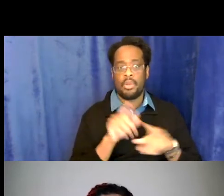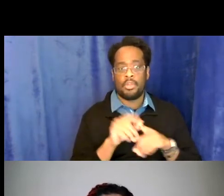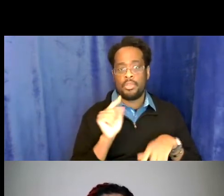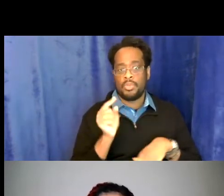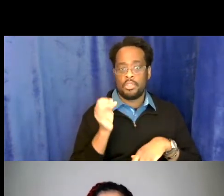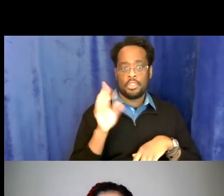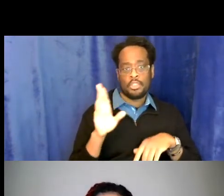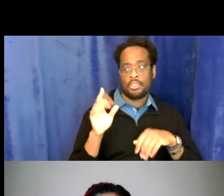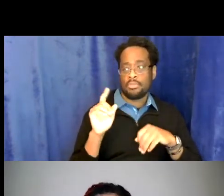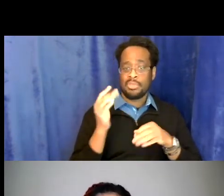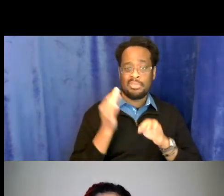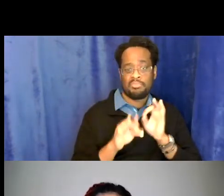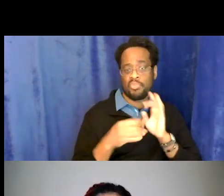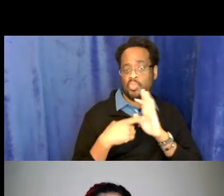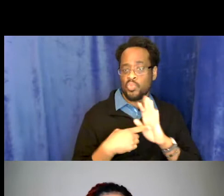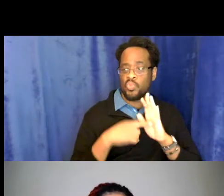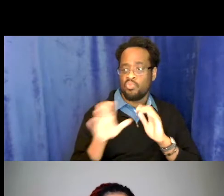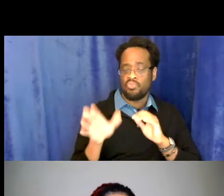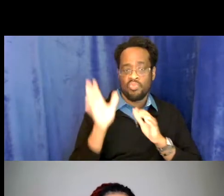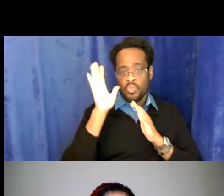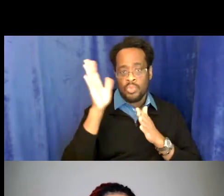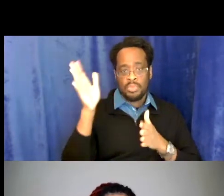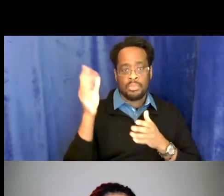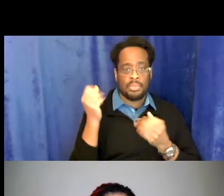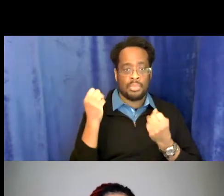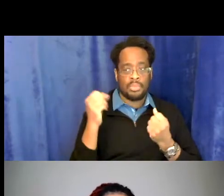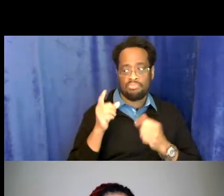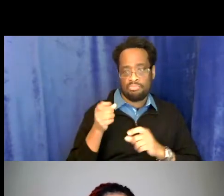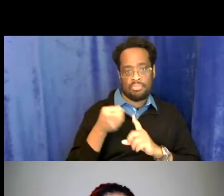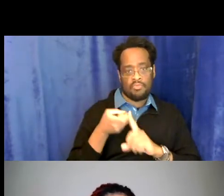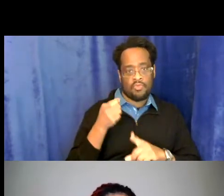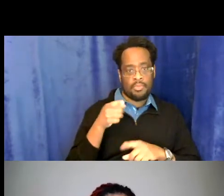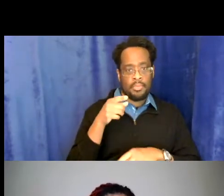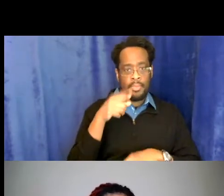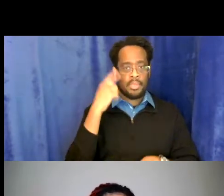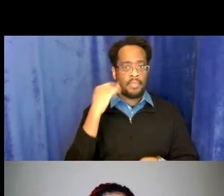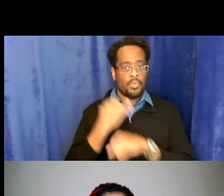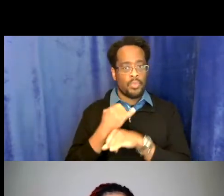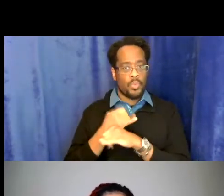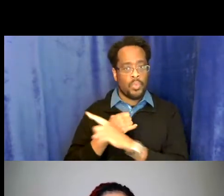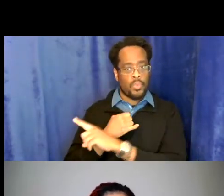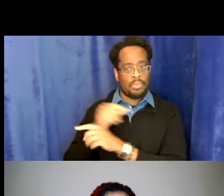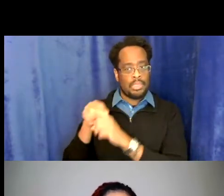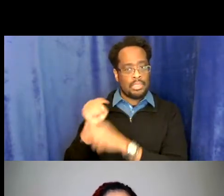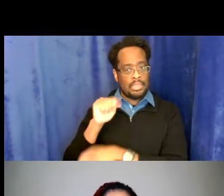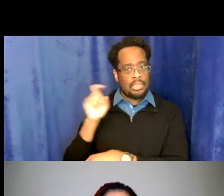have a tik tok or know what it is there's been a boom of black deaf signers and attention from